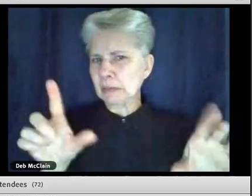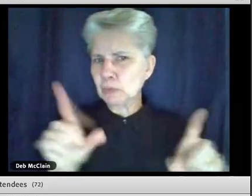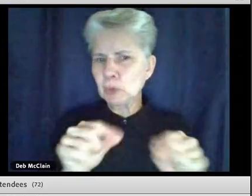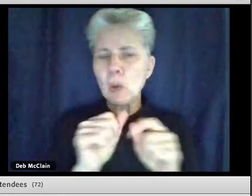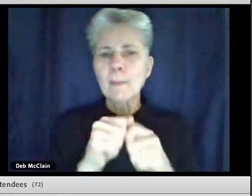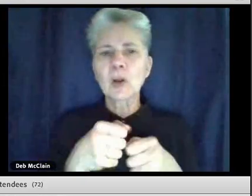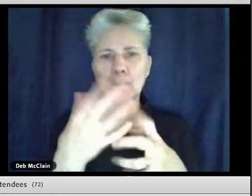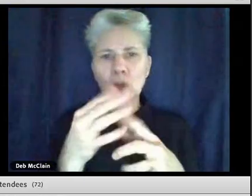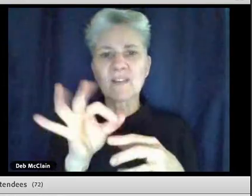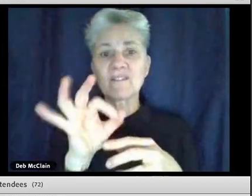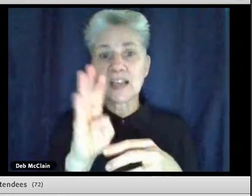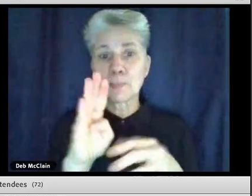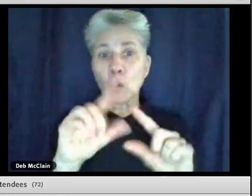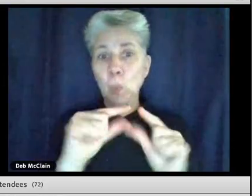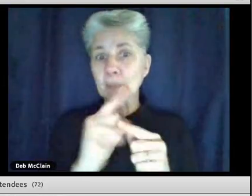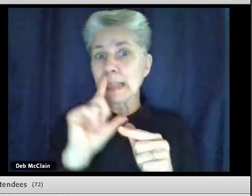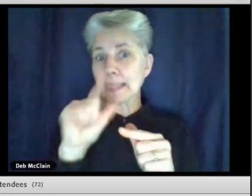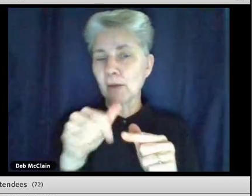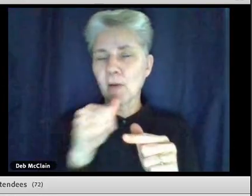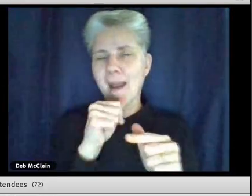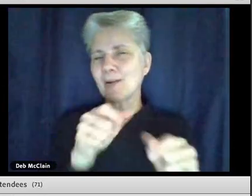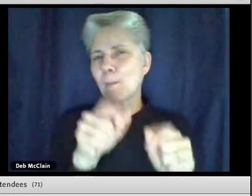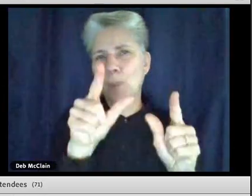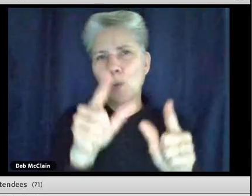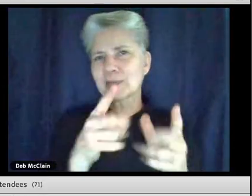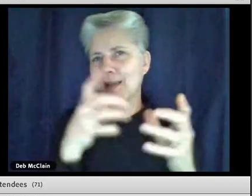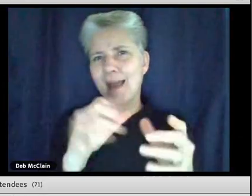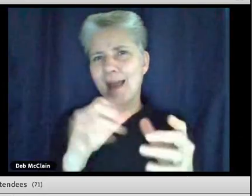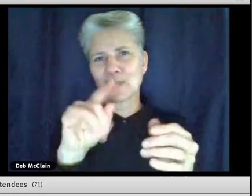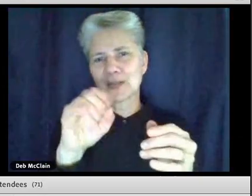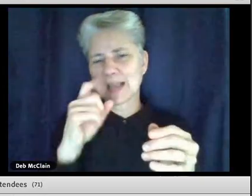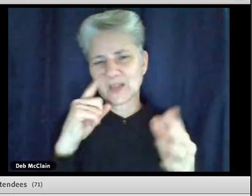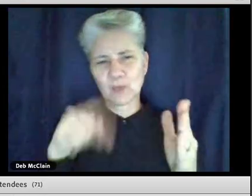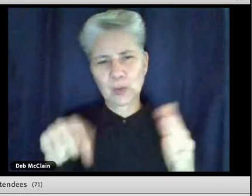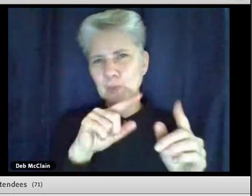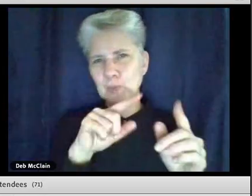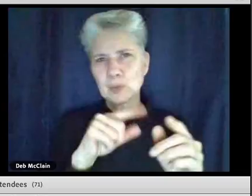there's all these courses and all kinds of things. I'm going to post some Facebook groups later.